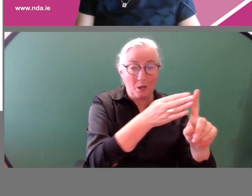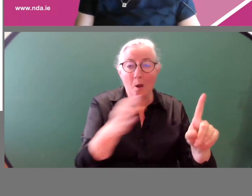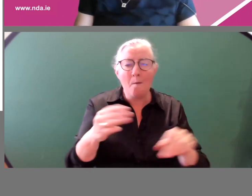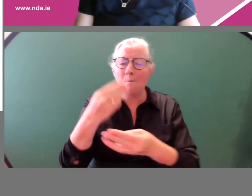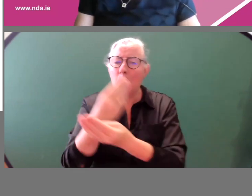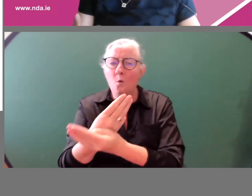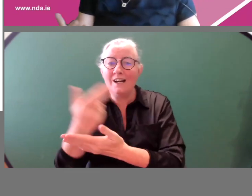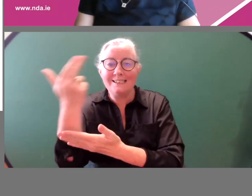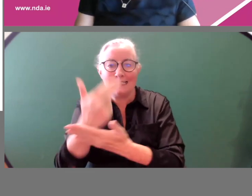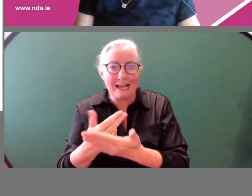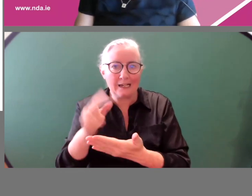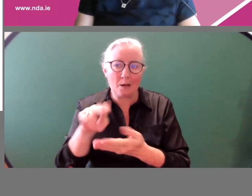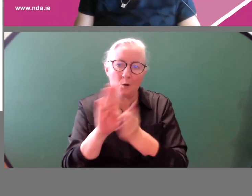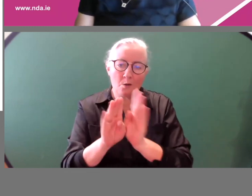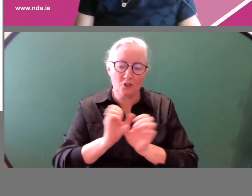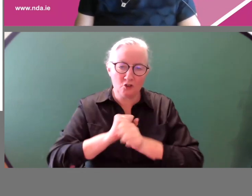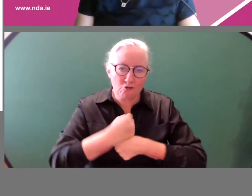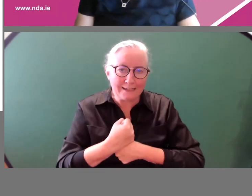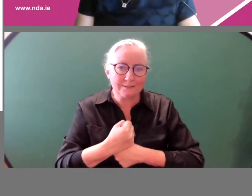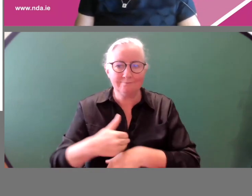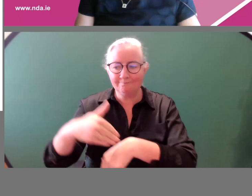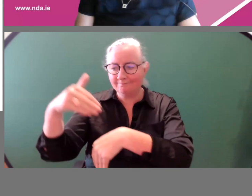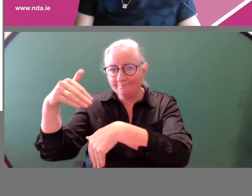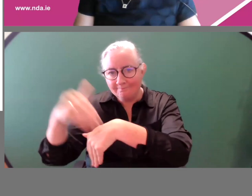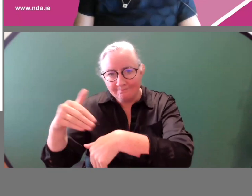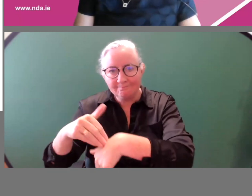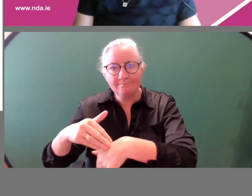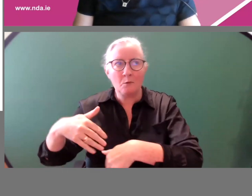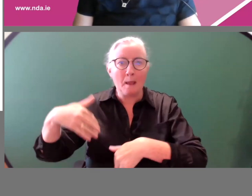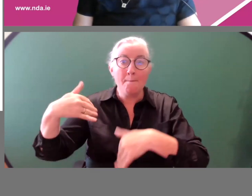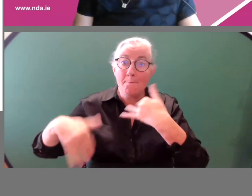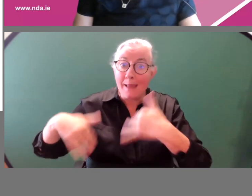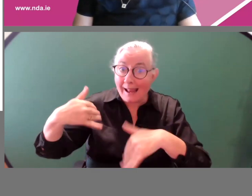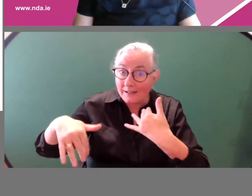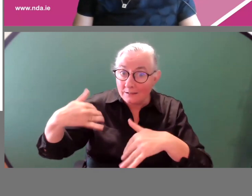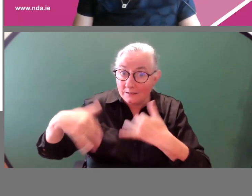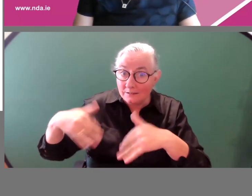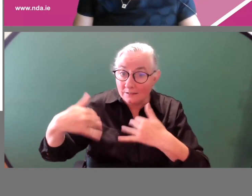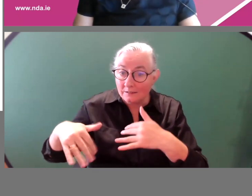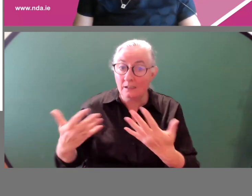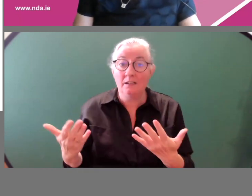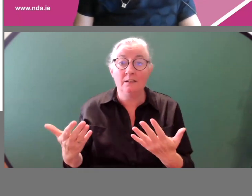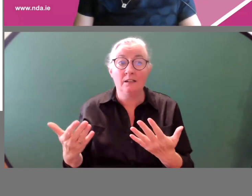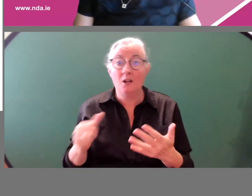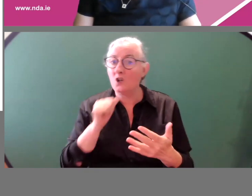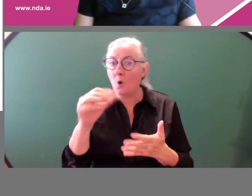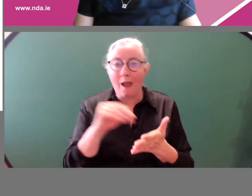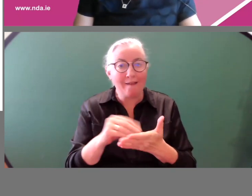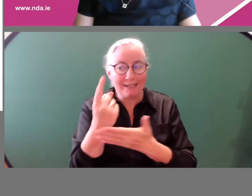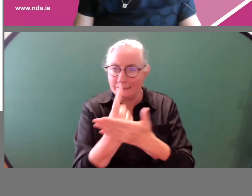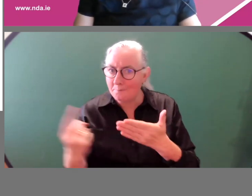cause stress and inconvenience and it can cause pain and bring about a lack of independence and at